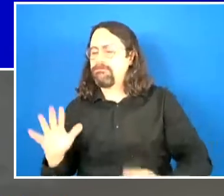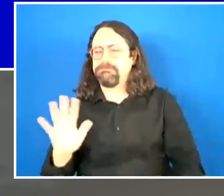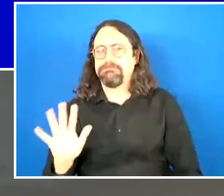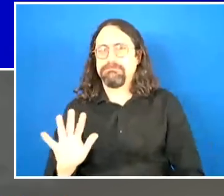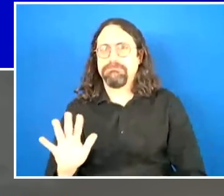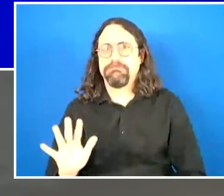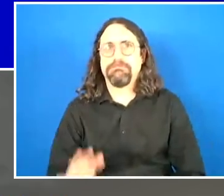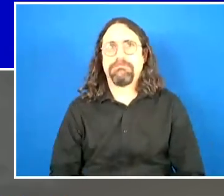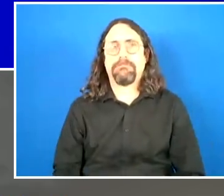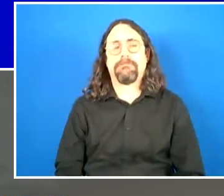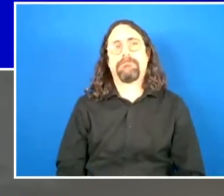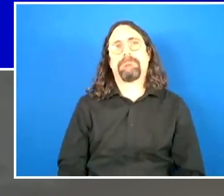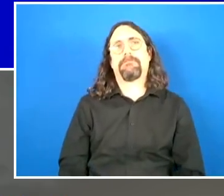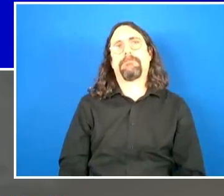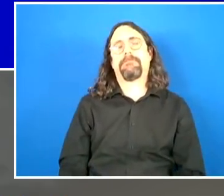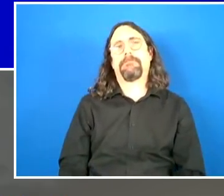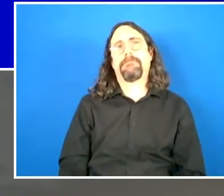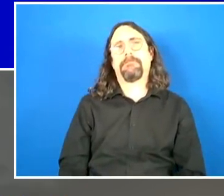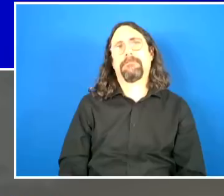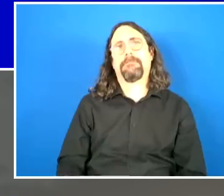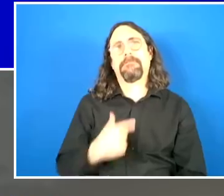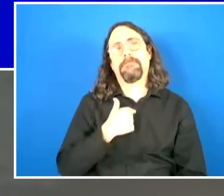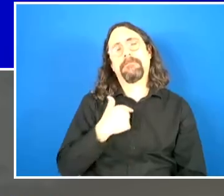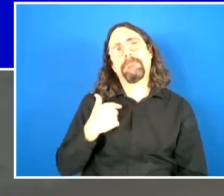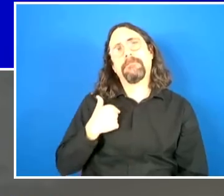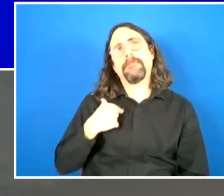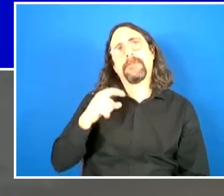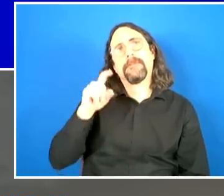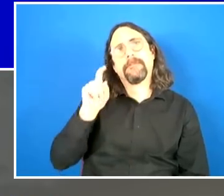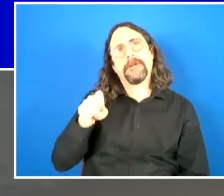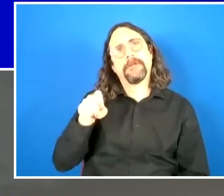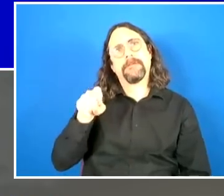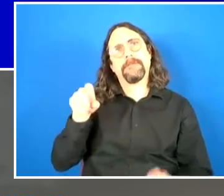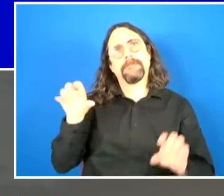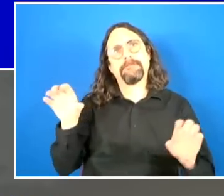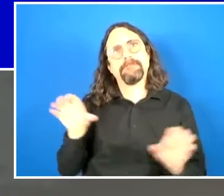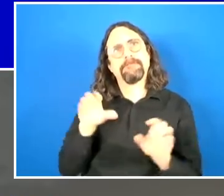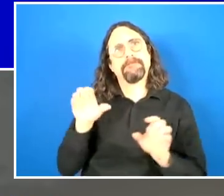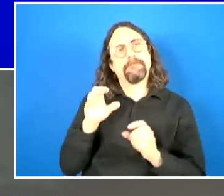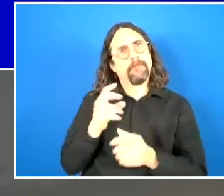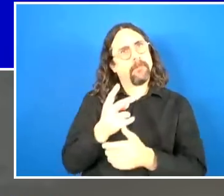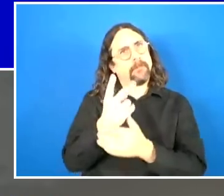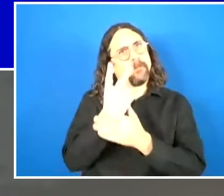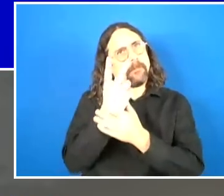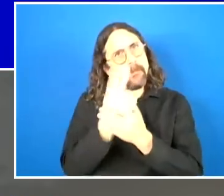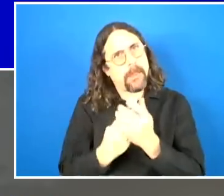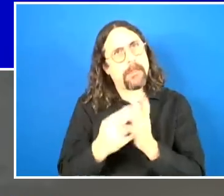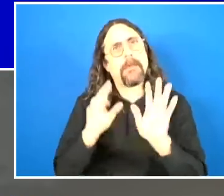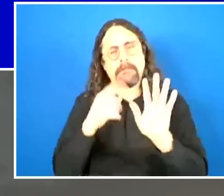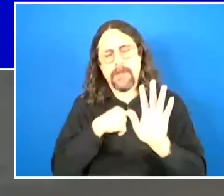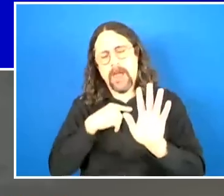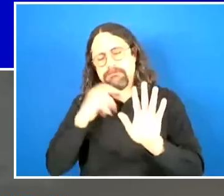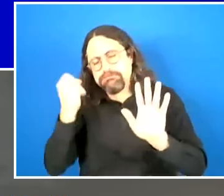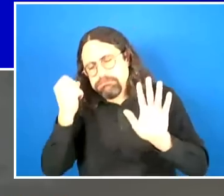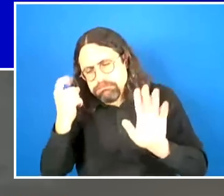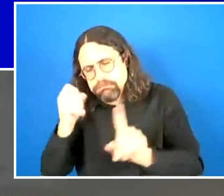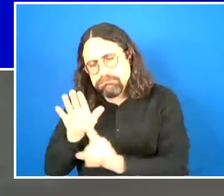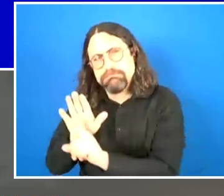GOING INTO THE NEXT SCHOOL YEAR. WE HAVE TO DO BOTH. WE HAVE TO UNDERSTAND THE